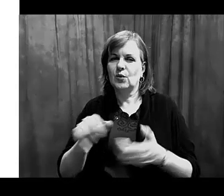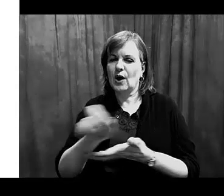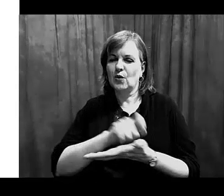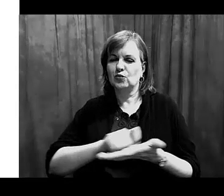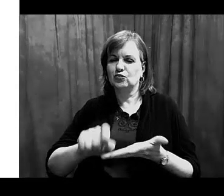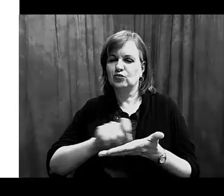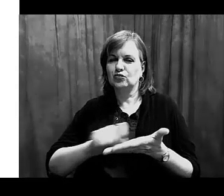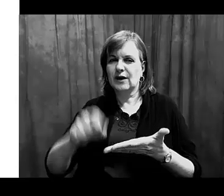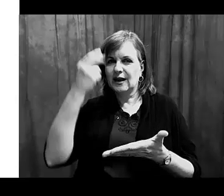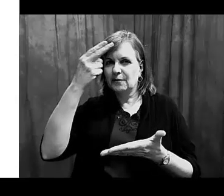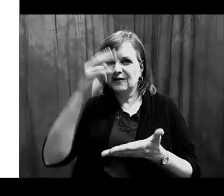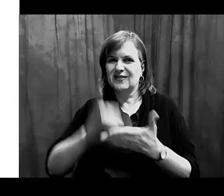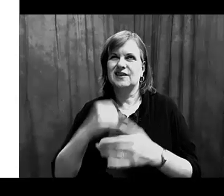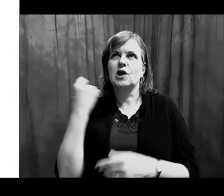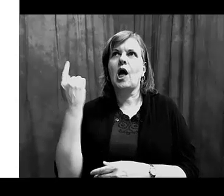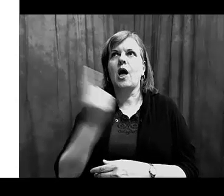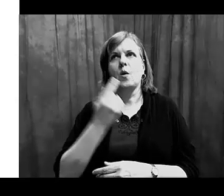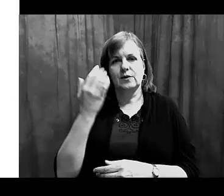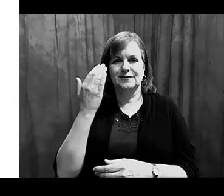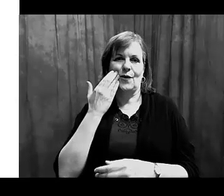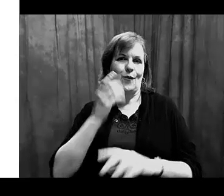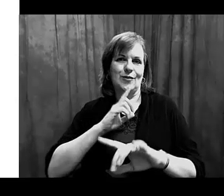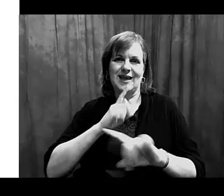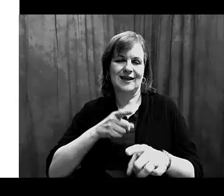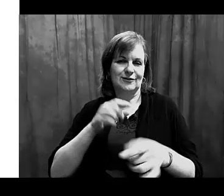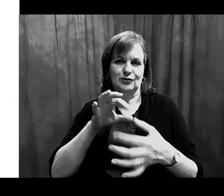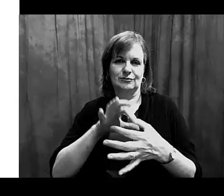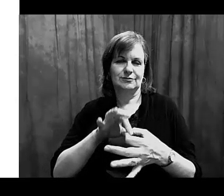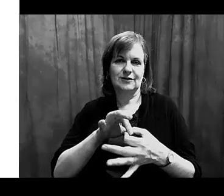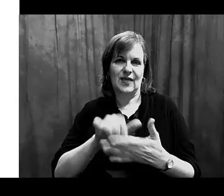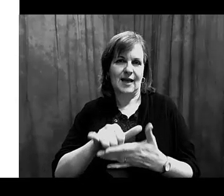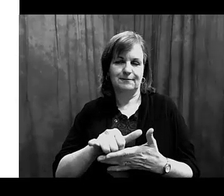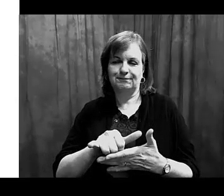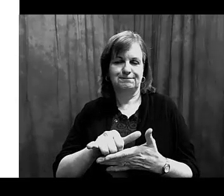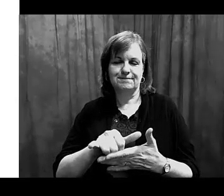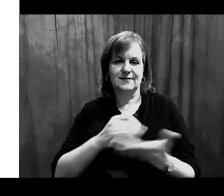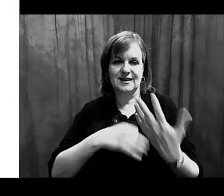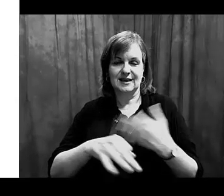we don't want to write a hypothesis that we always know the right answer to